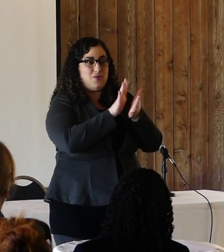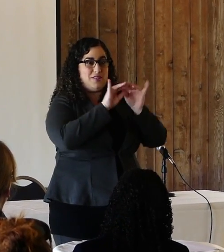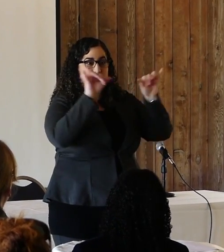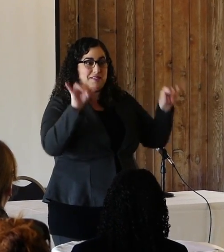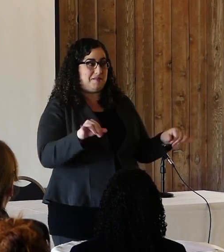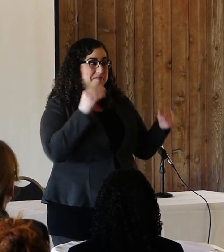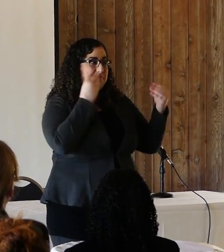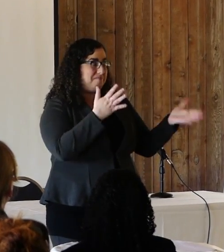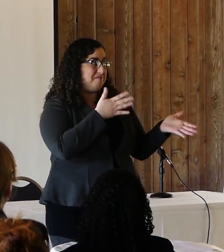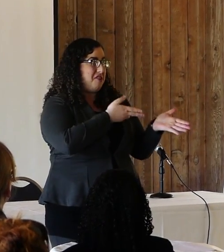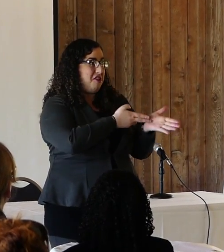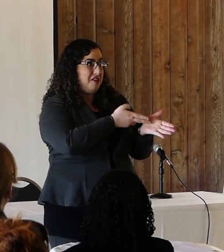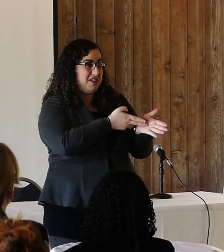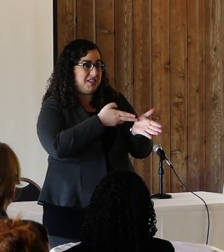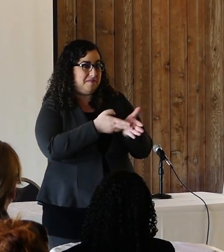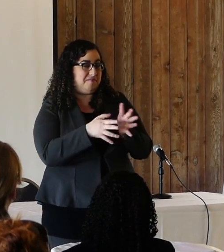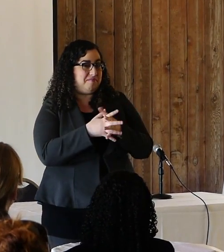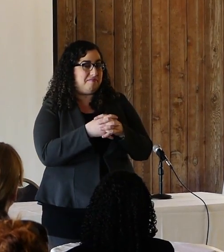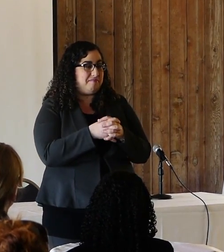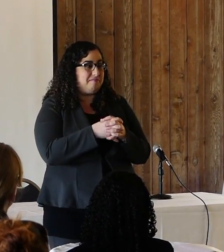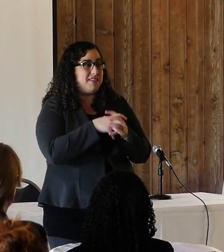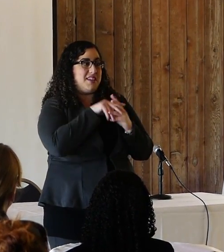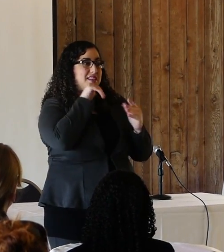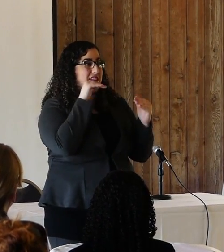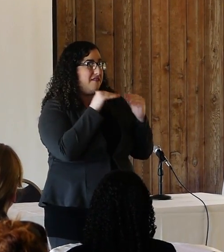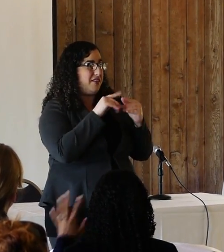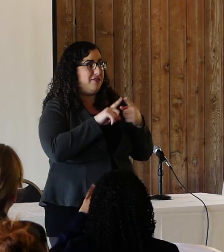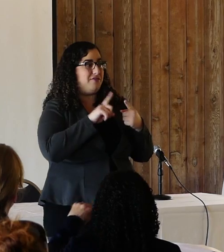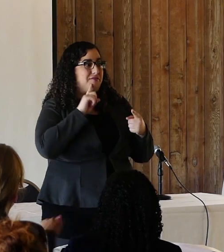going to talk about later. It parallels perfectly. Right now we struggle with the